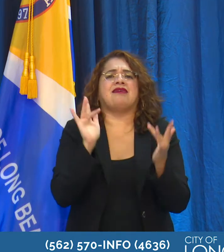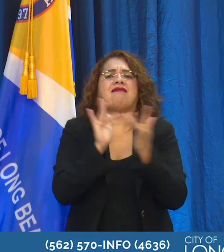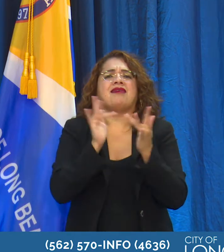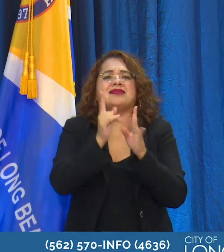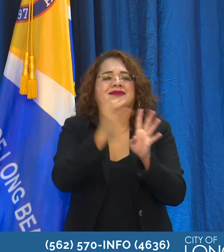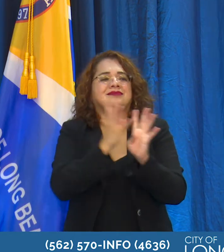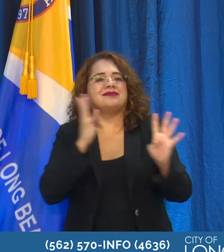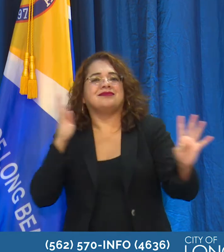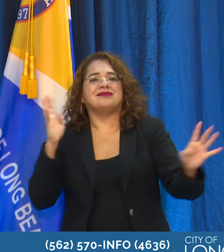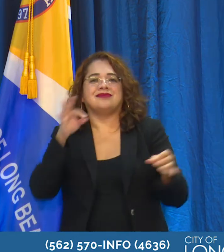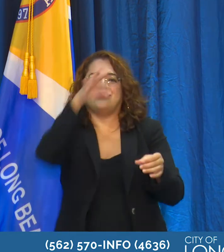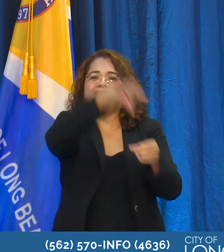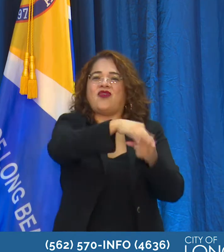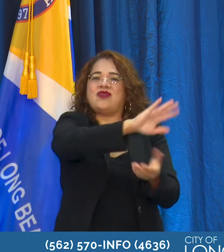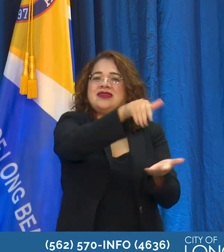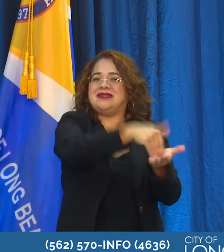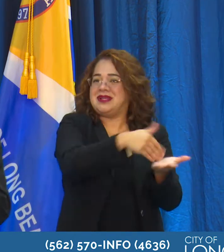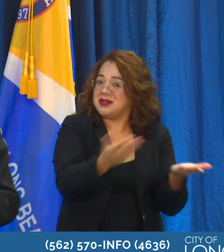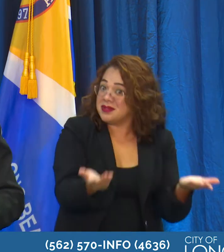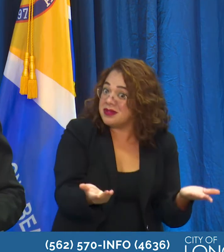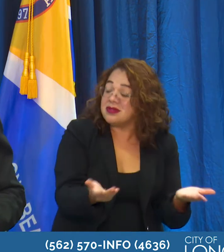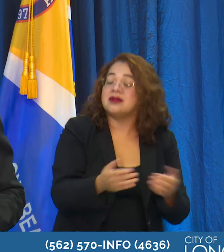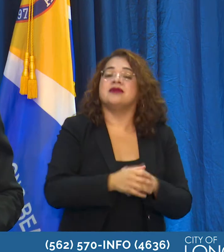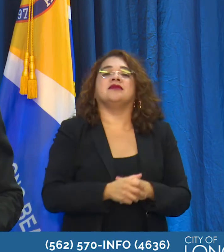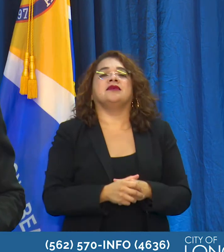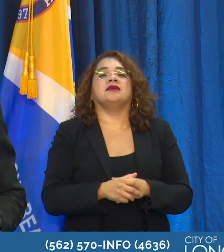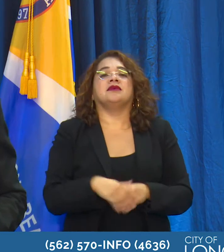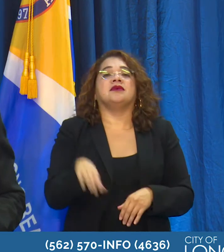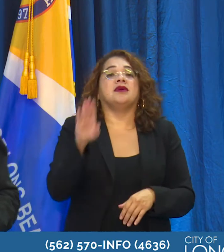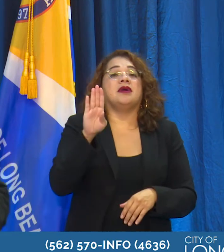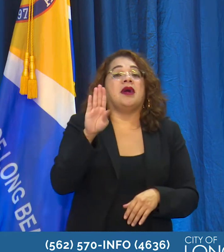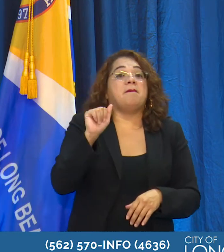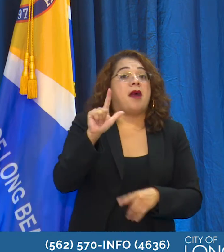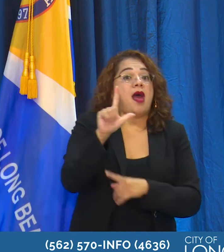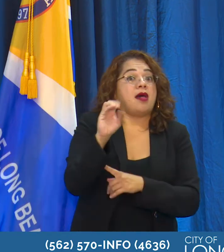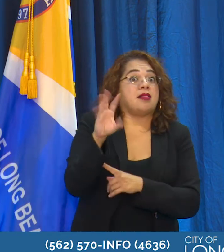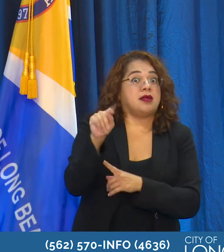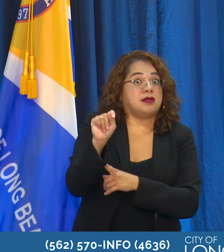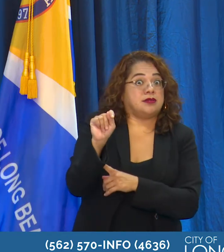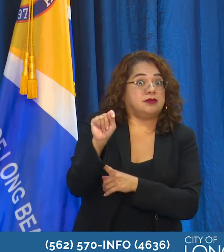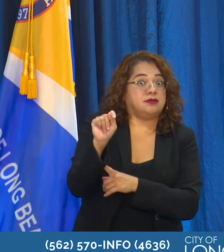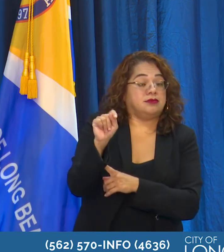So ballots, if you're, if you are a voter in the city of Long Beach, and if you're not,